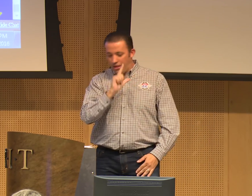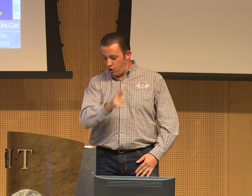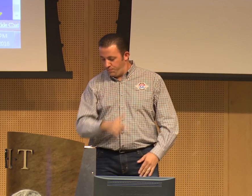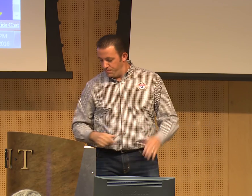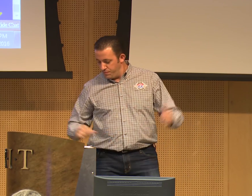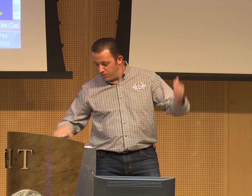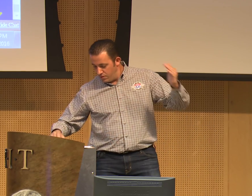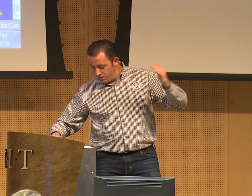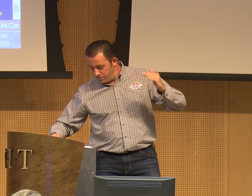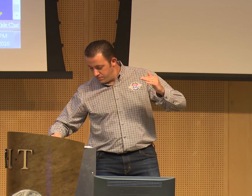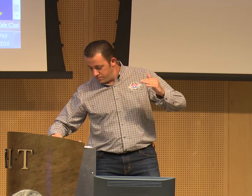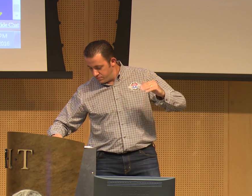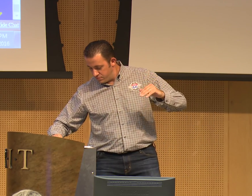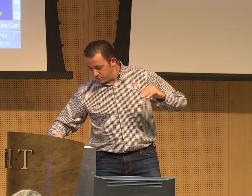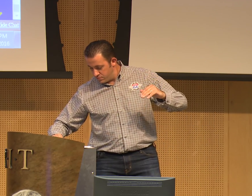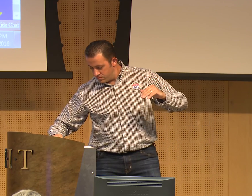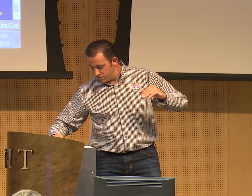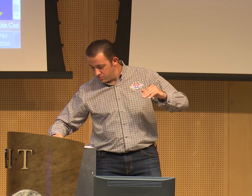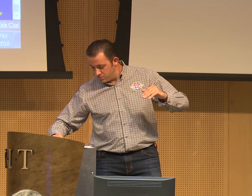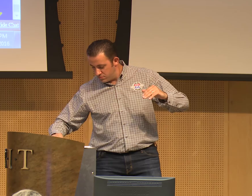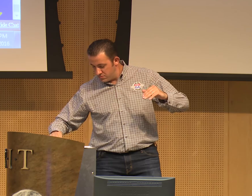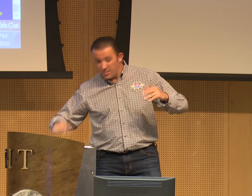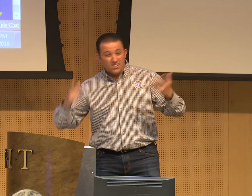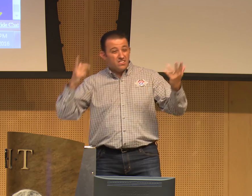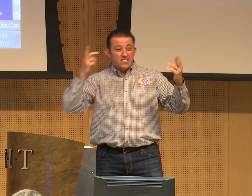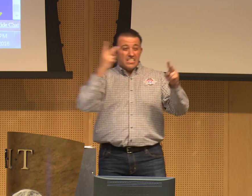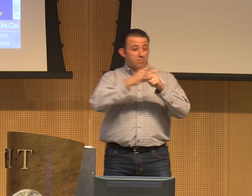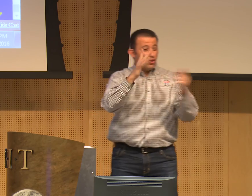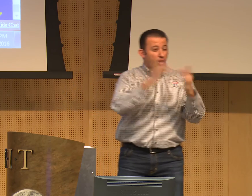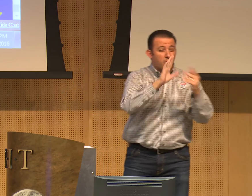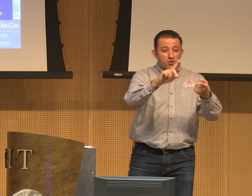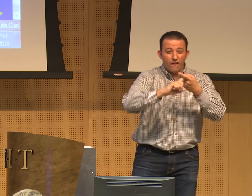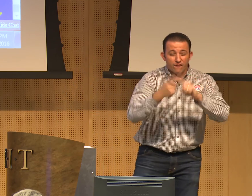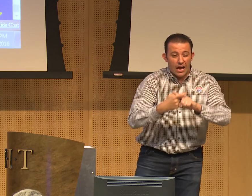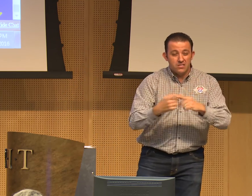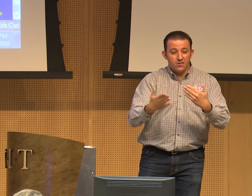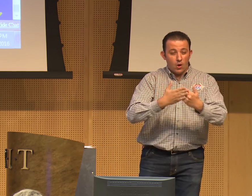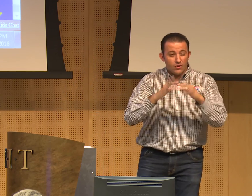and then they're probably then going to listen to you. Think about your friends.